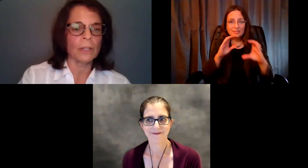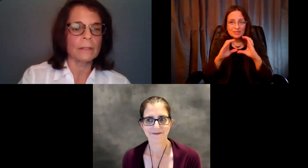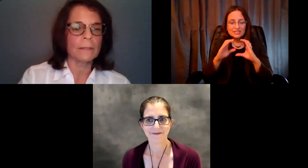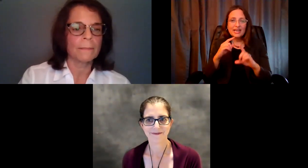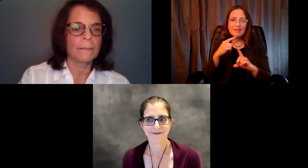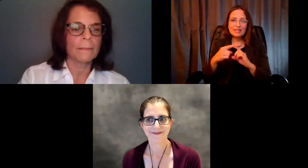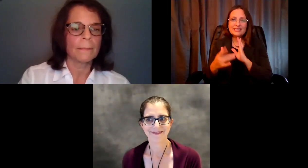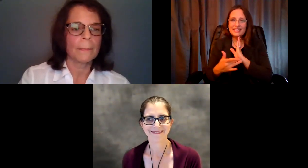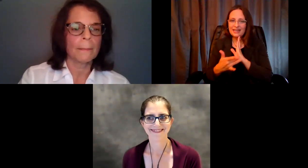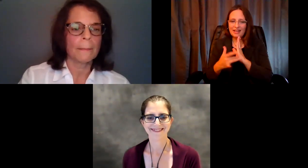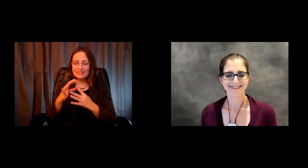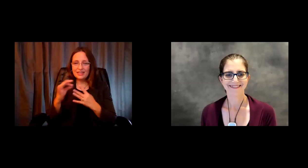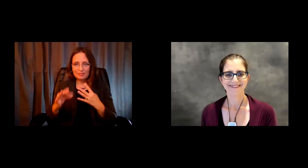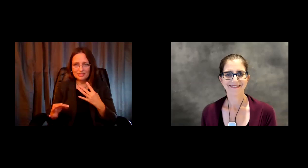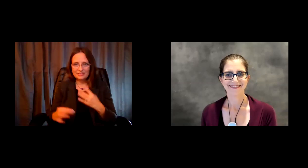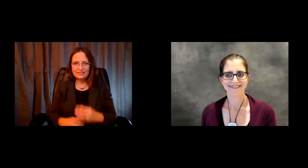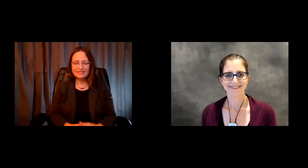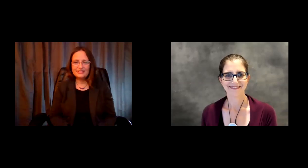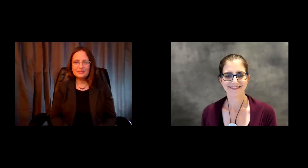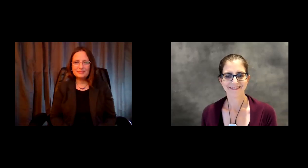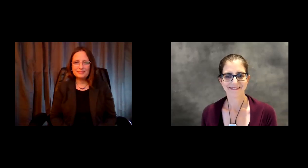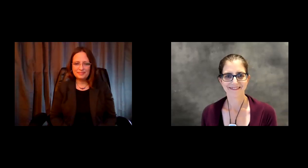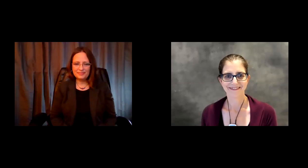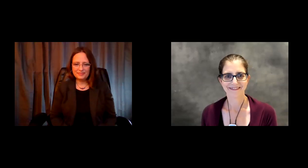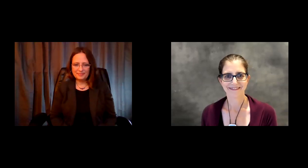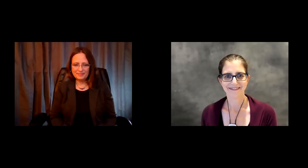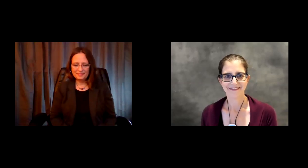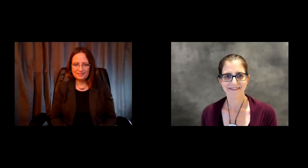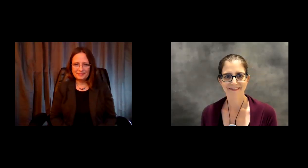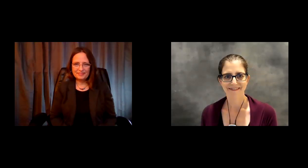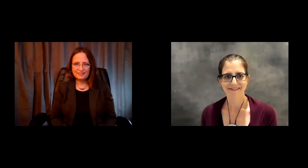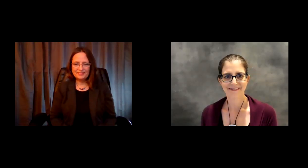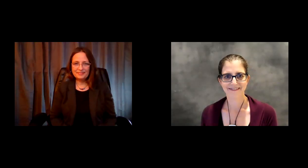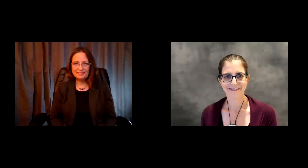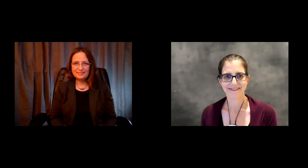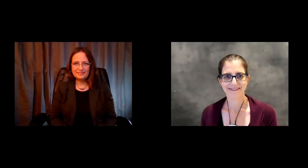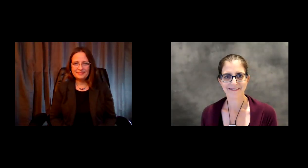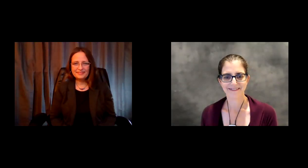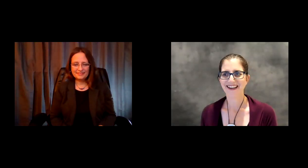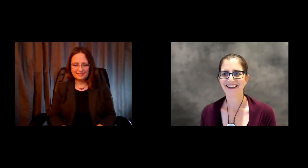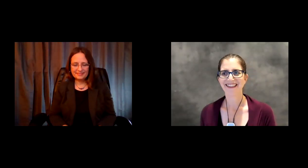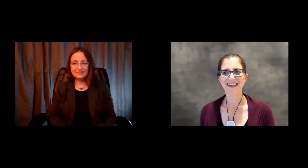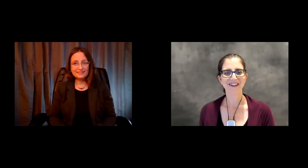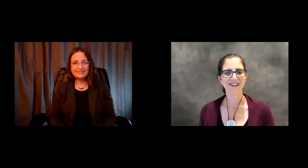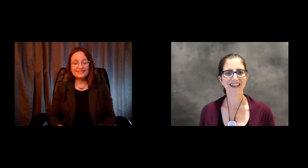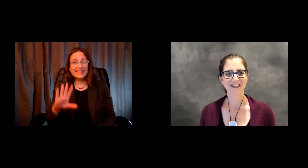It may be limited right now but it can be done. And written information is another way to get